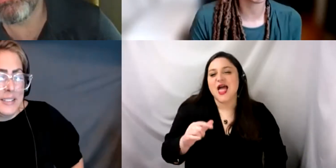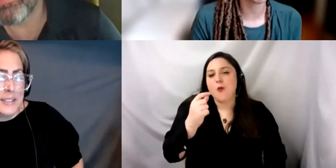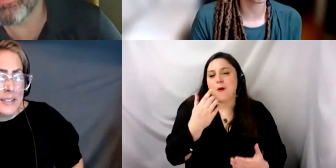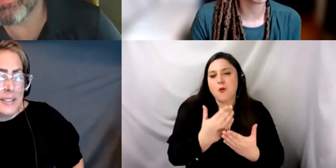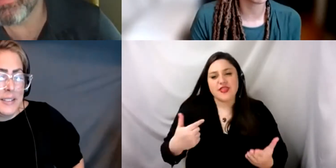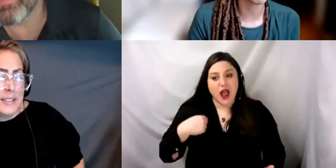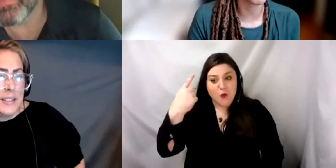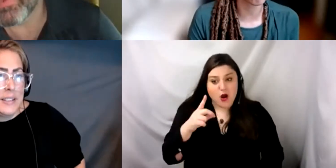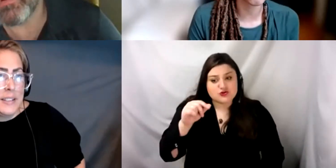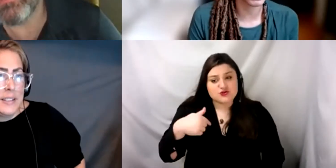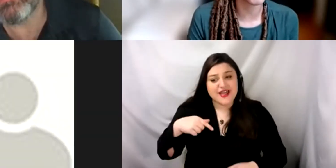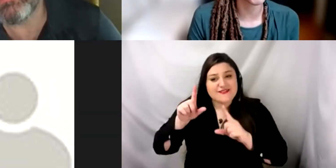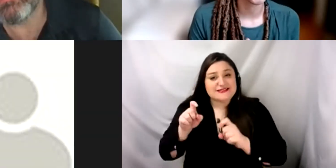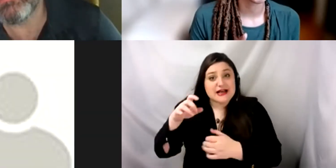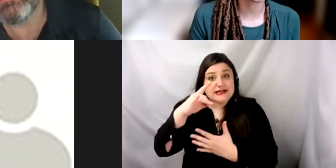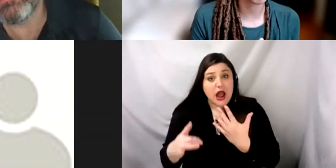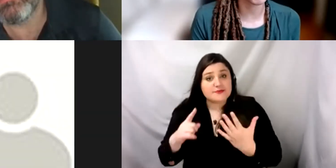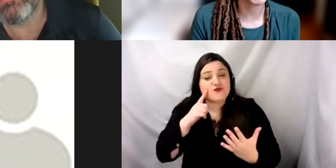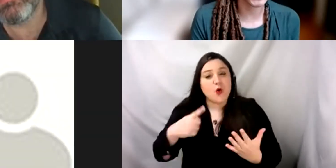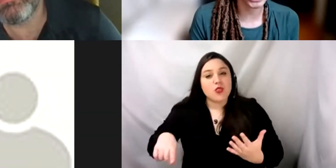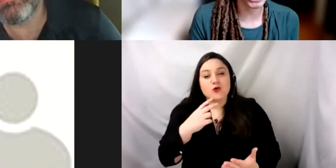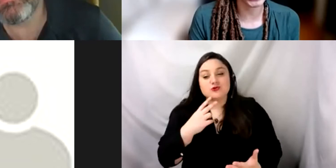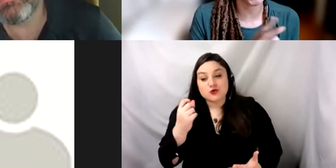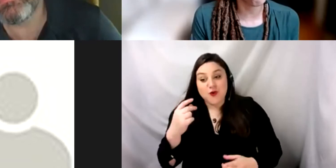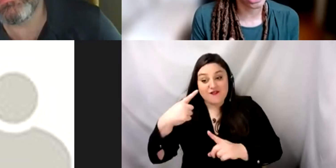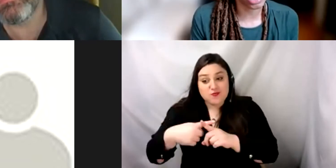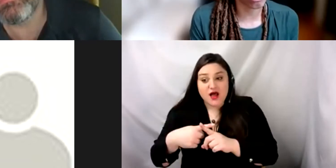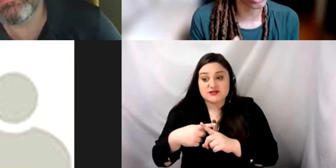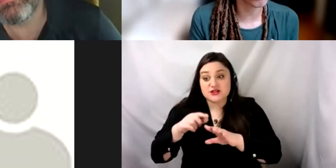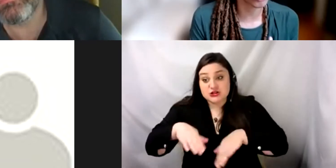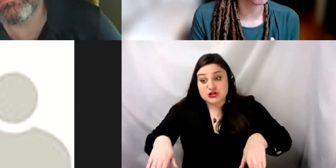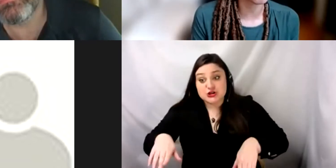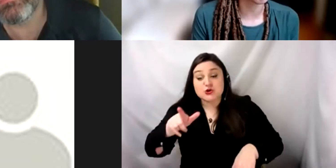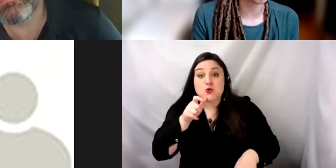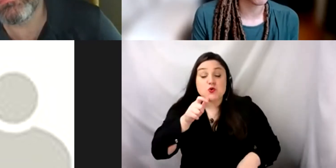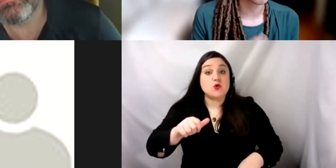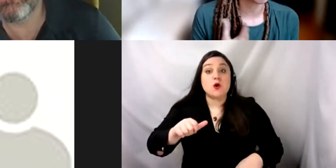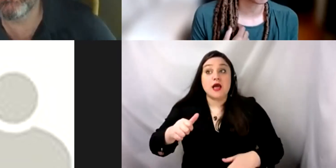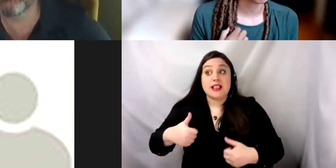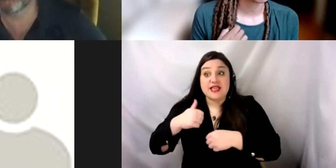students that reside in New Jersey or Connecticut that are not vaccinated but come to New York City for training. And this brings up that non-residents